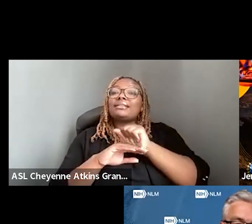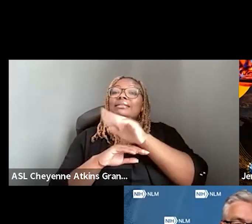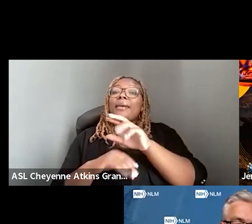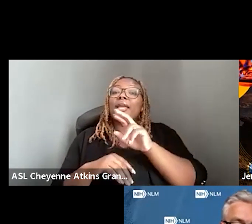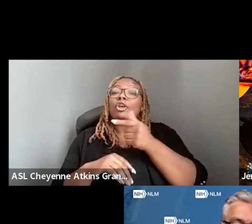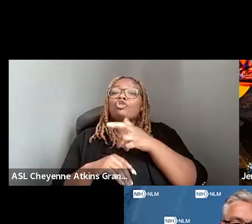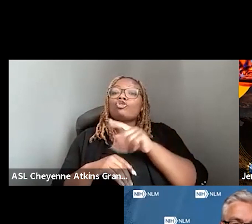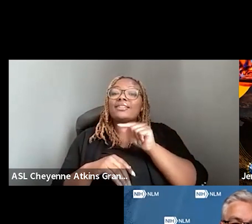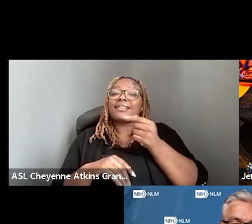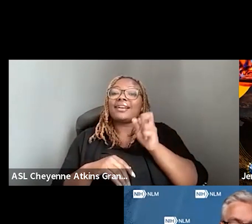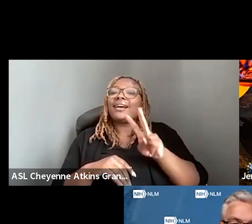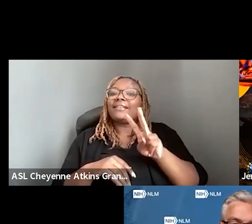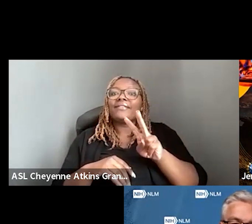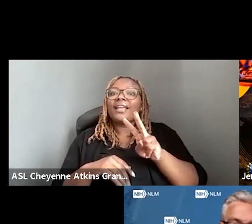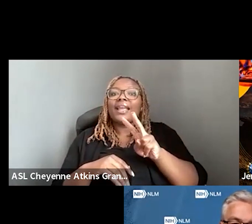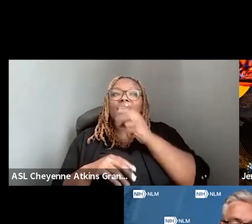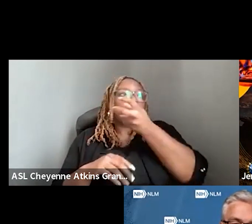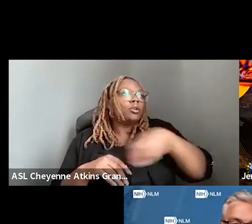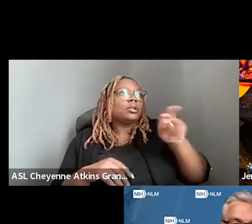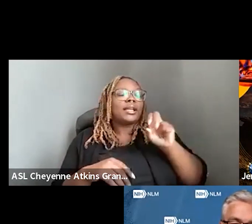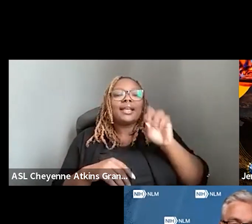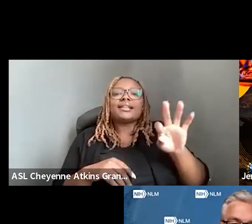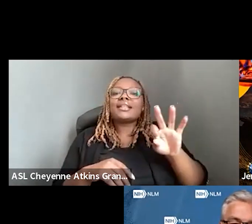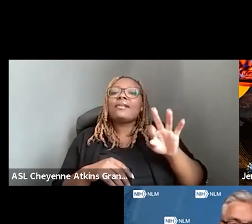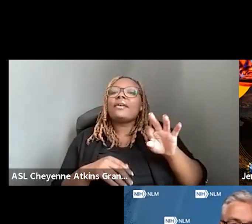It goes through a journey of several checks, and that is not instantaneous,